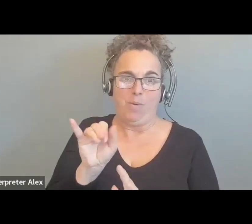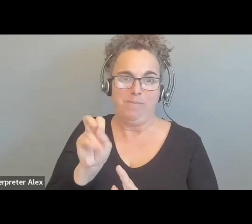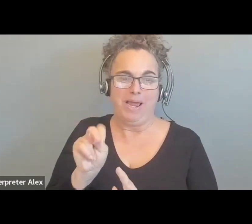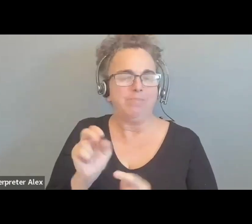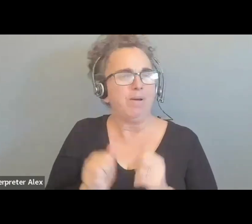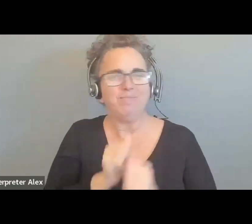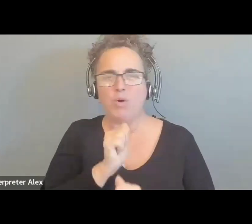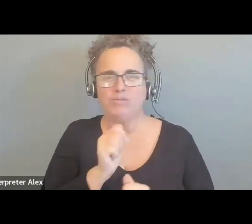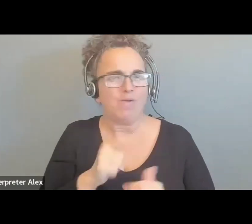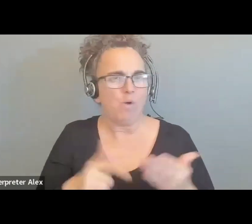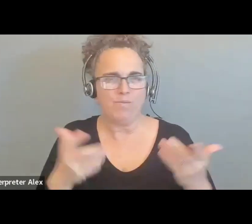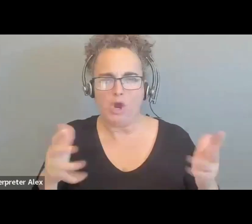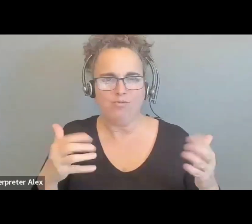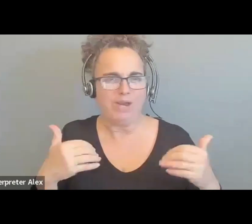so it's coming really, really soon.